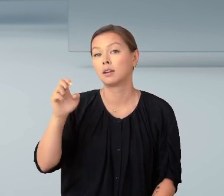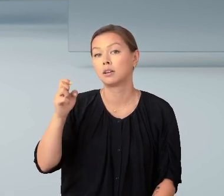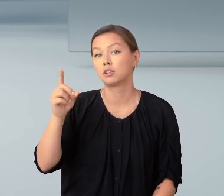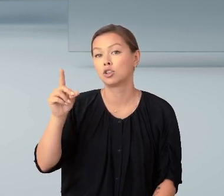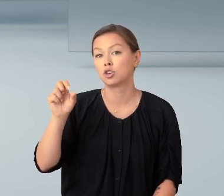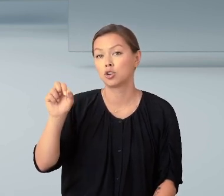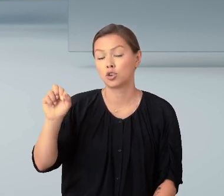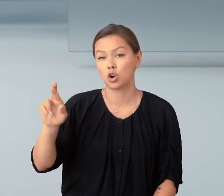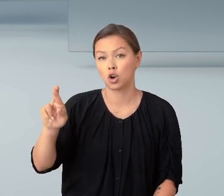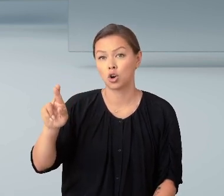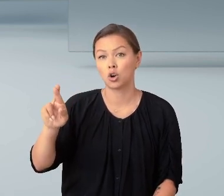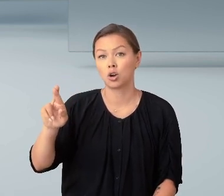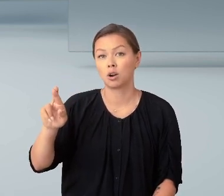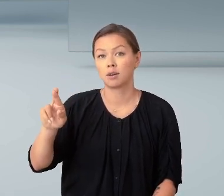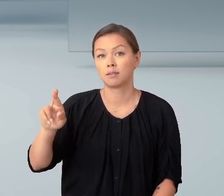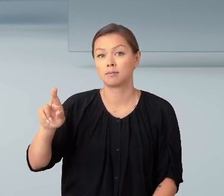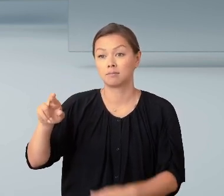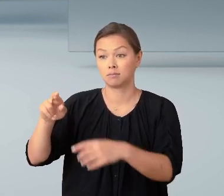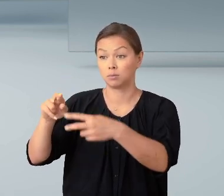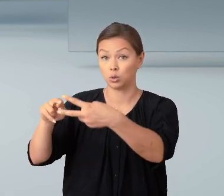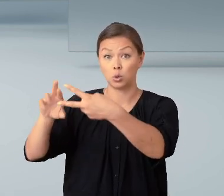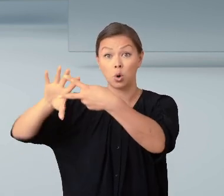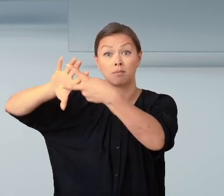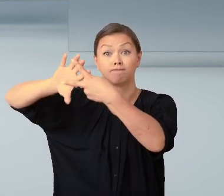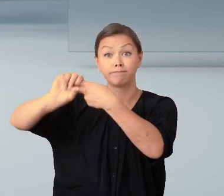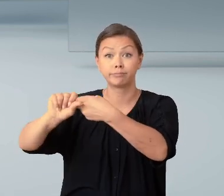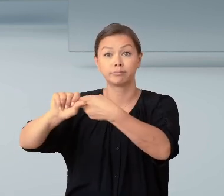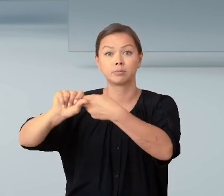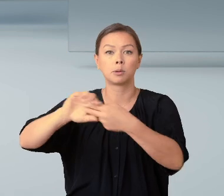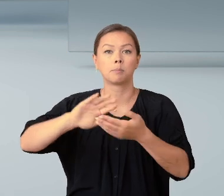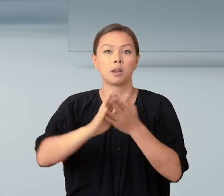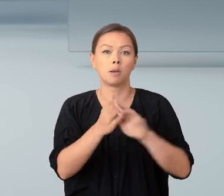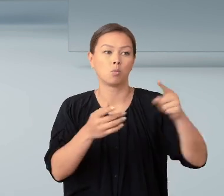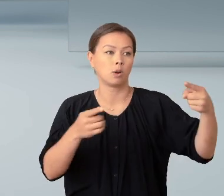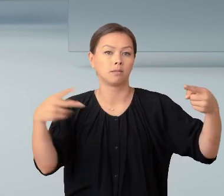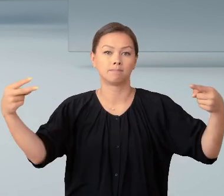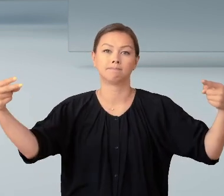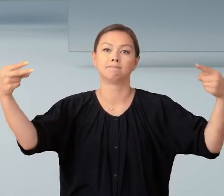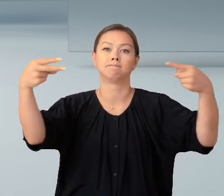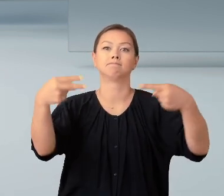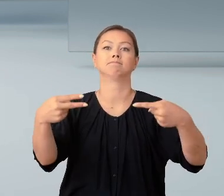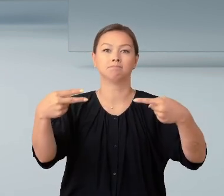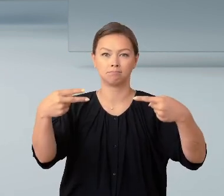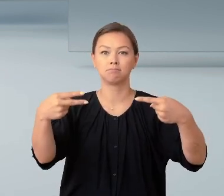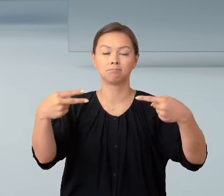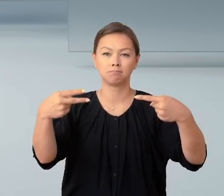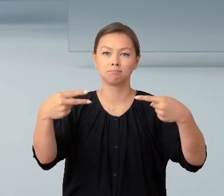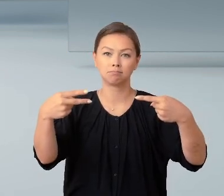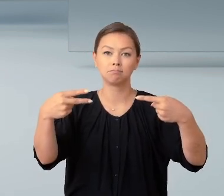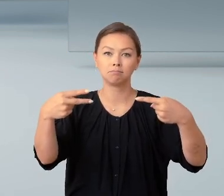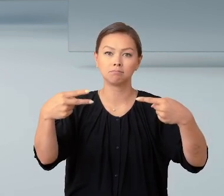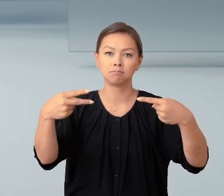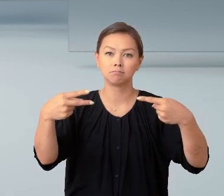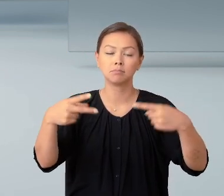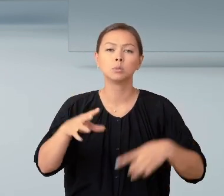and summarize them to be that one bank statement entry. So imagine,